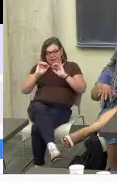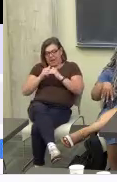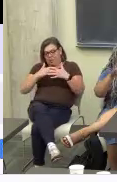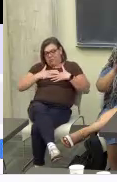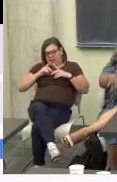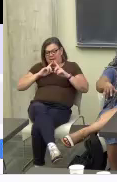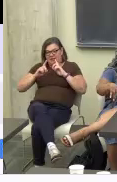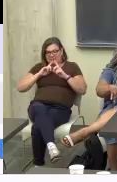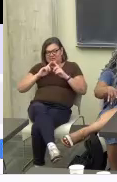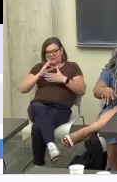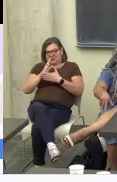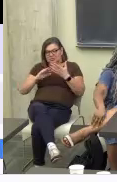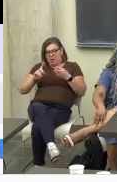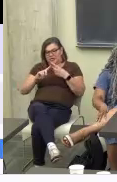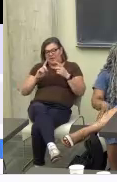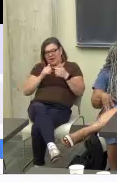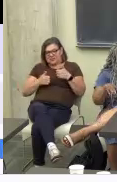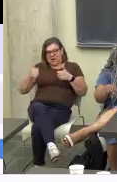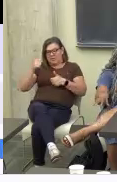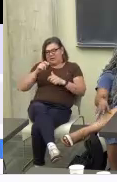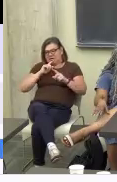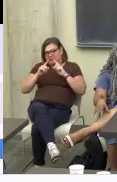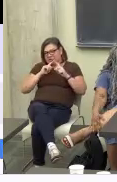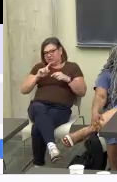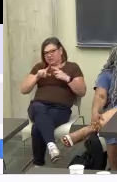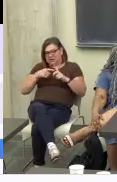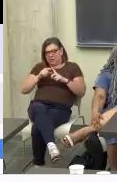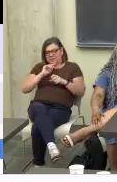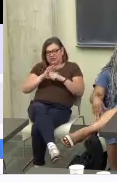dominant conversation about this particular thing or ensure that there's not a gap here.